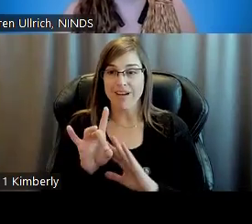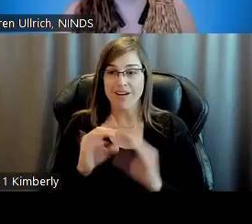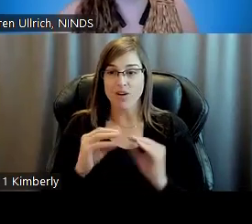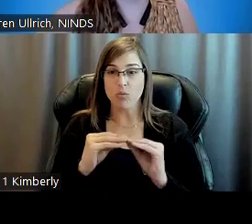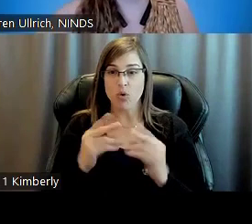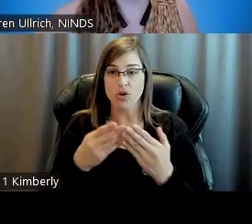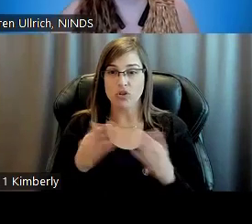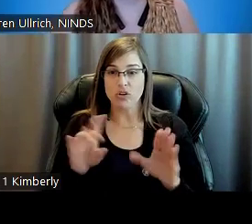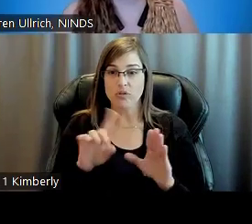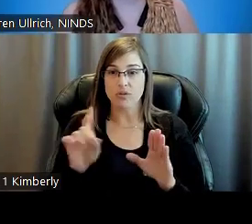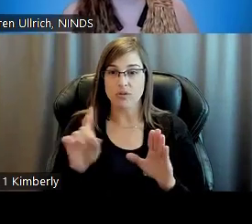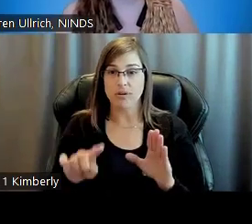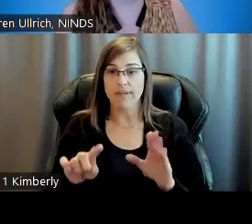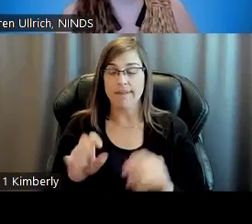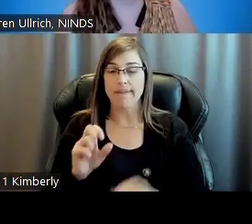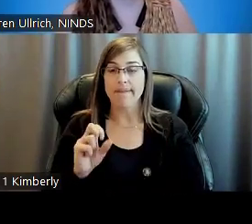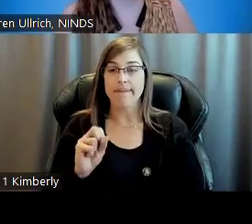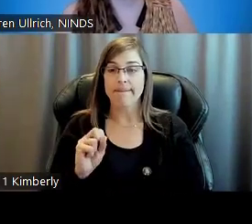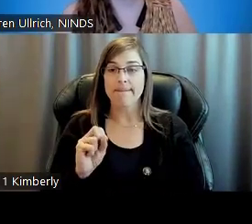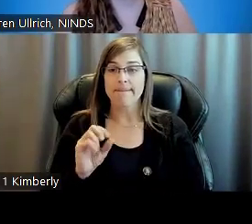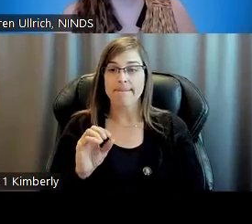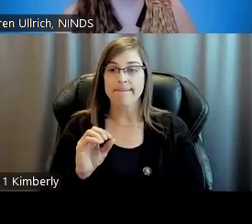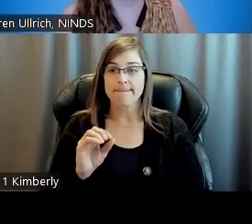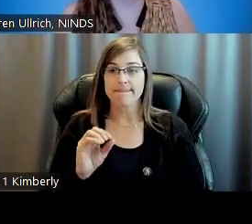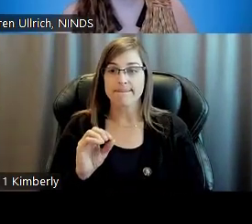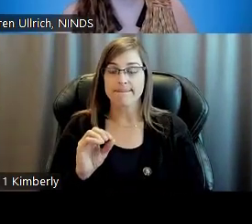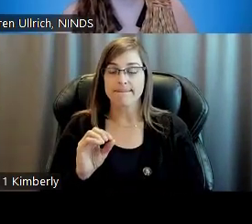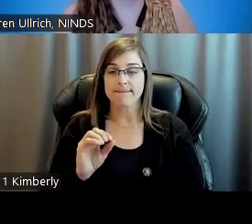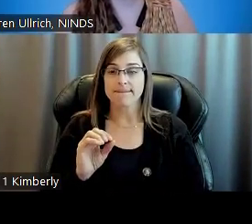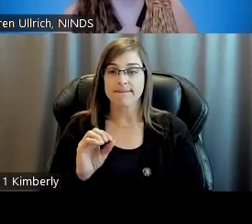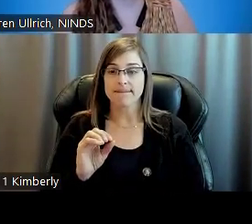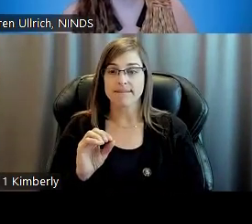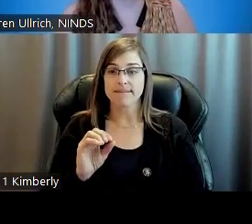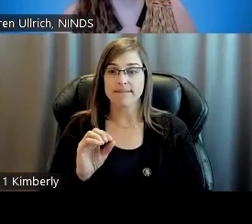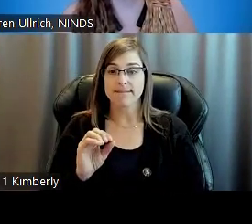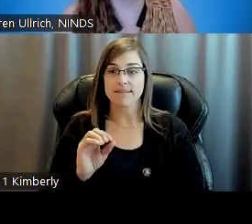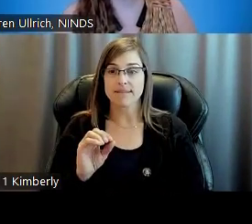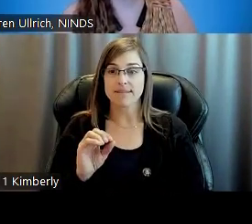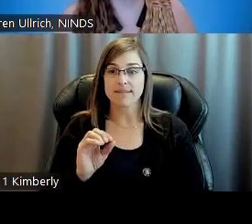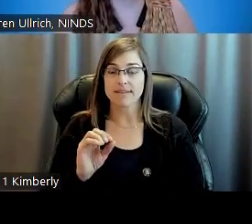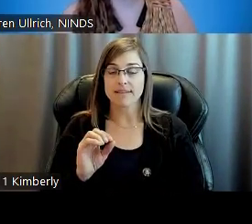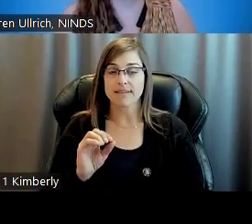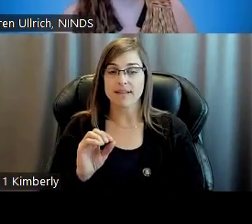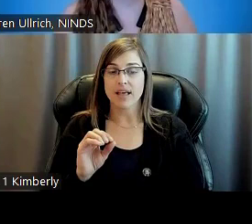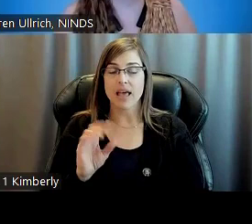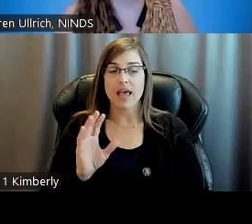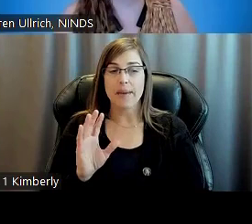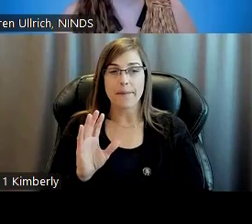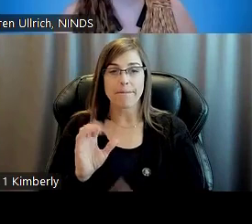So if .. . how would one decide between,